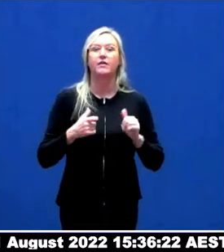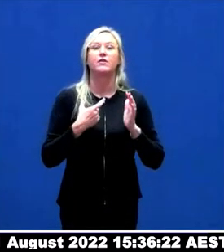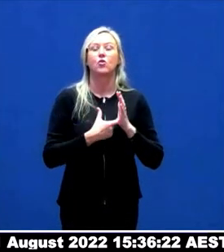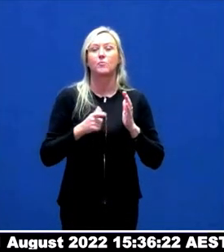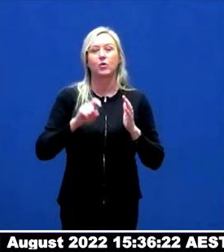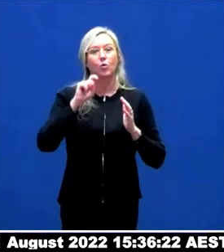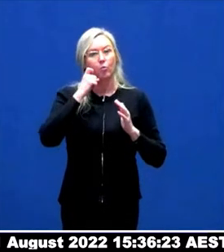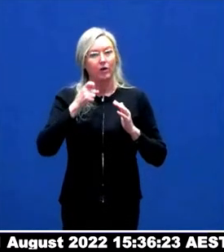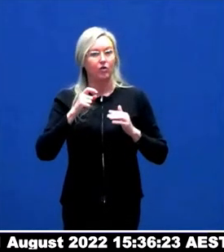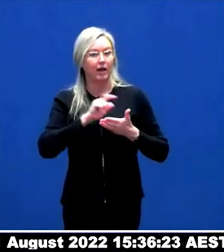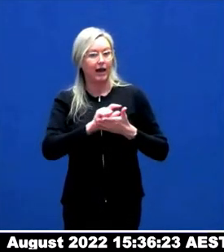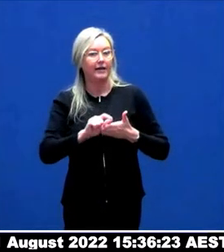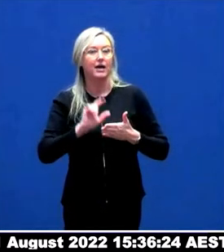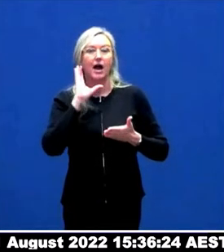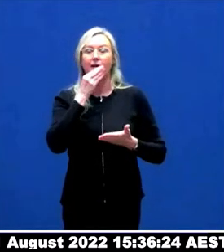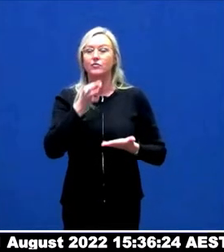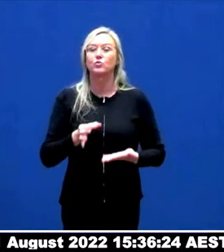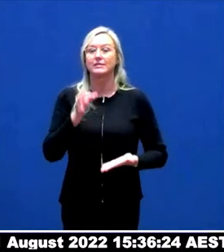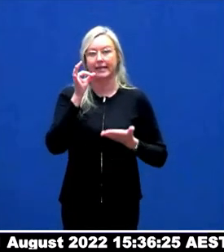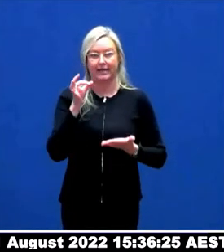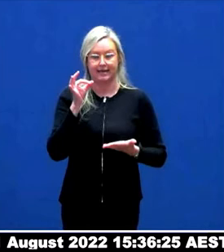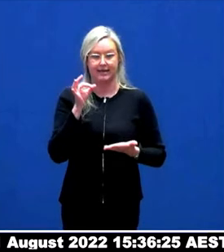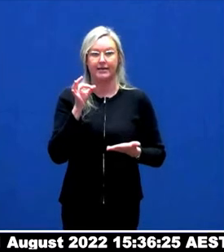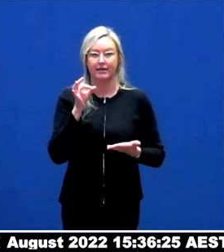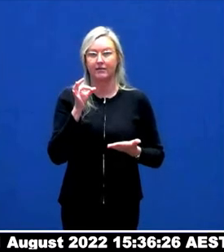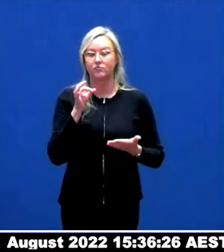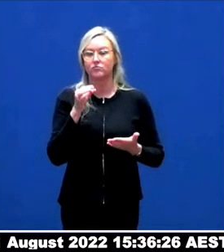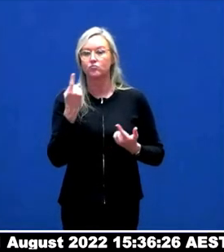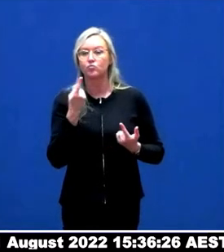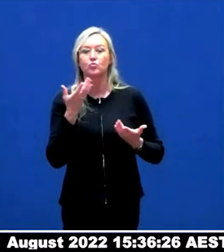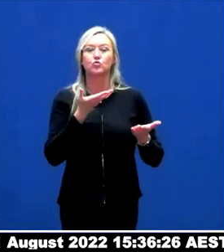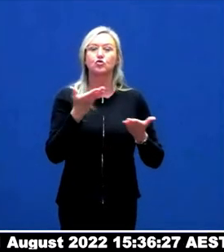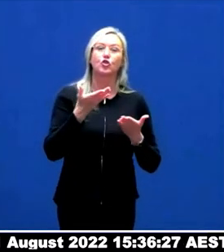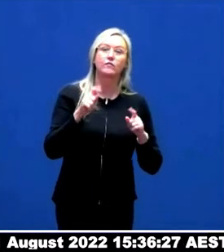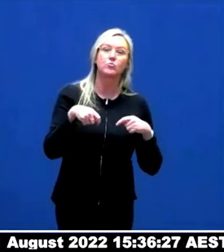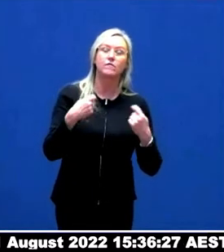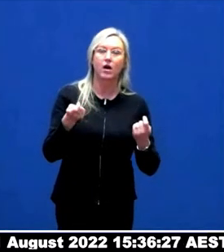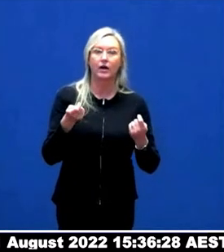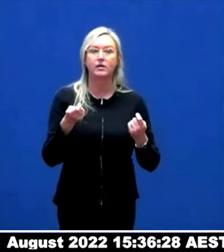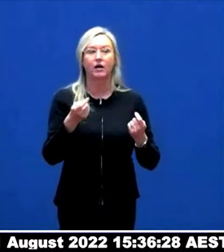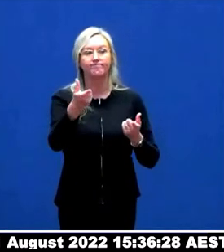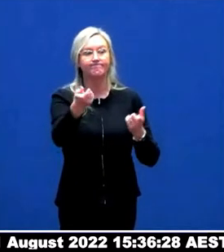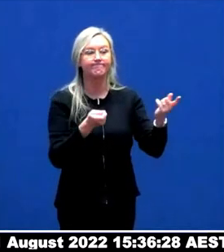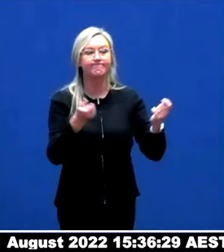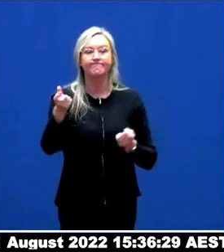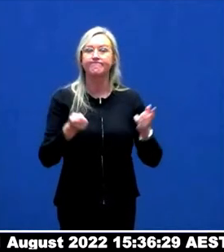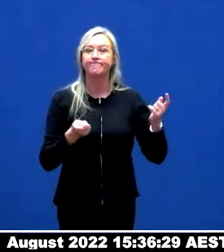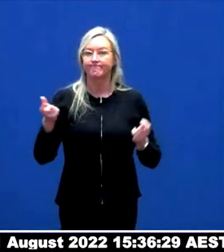afternoon tea for some of the services that support people with disability in Western